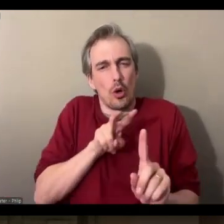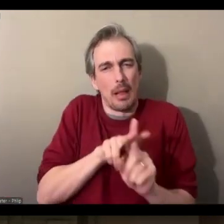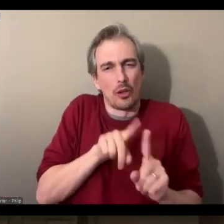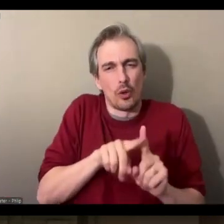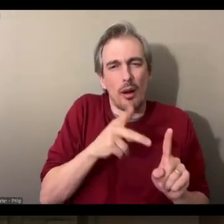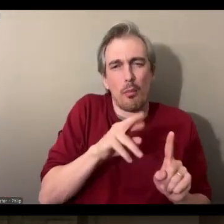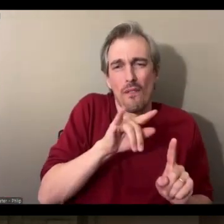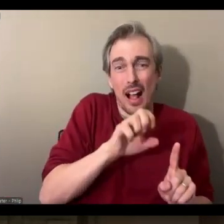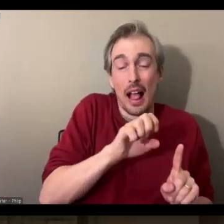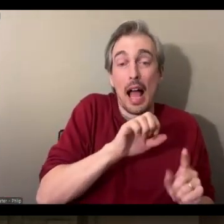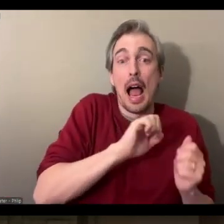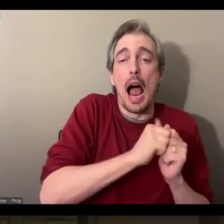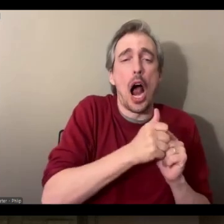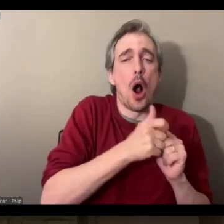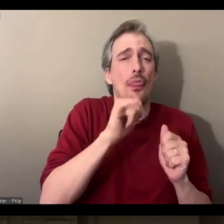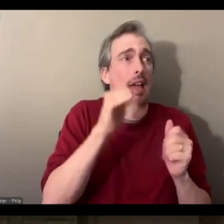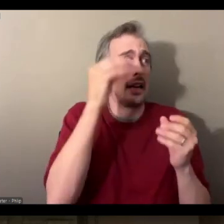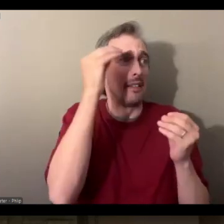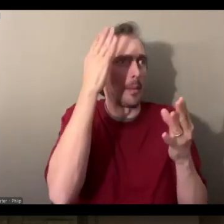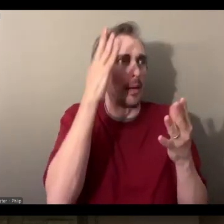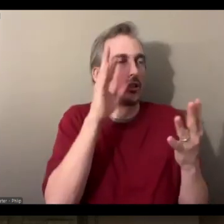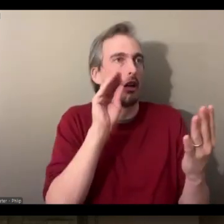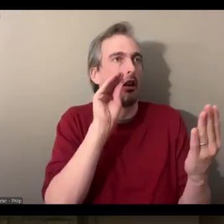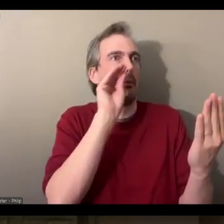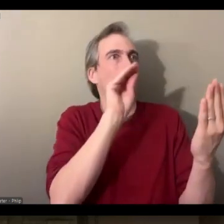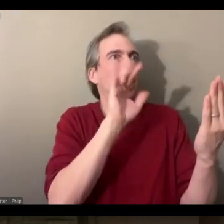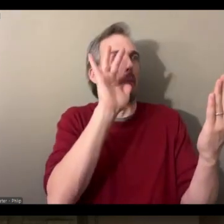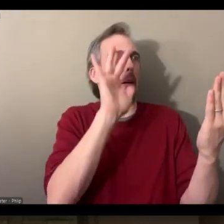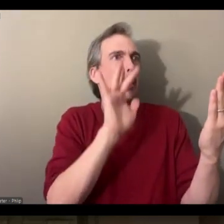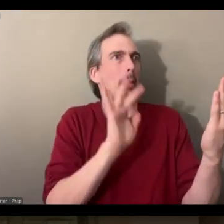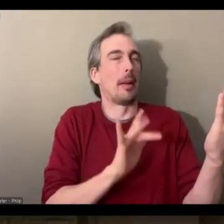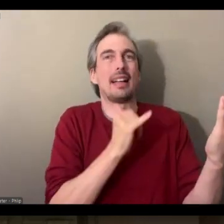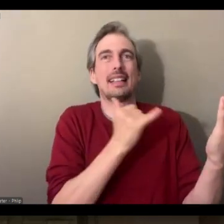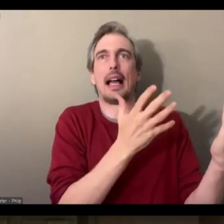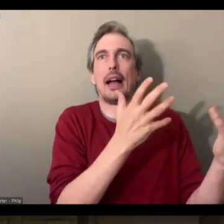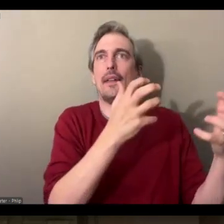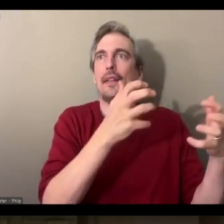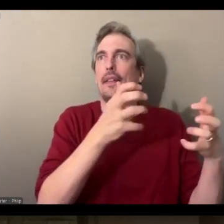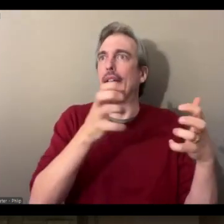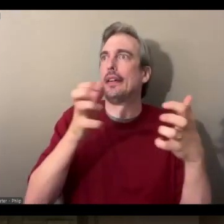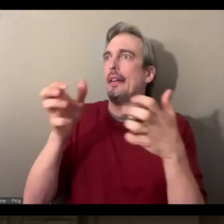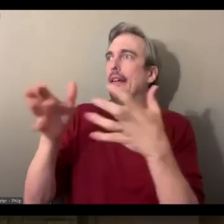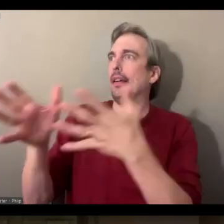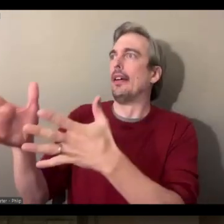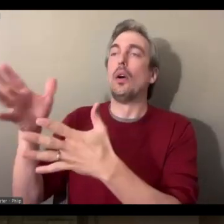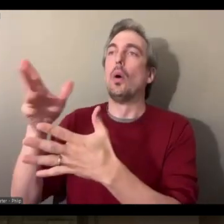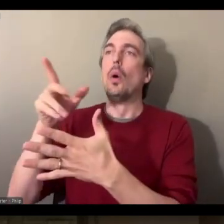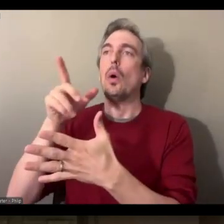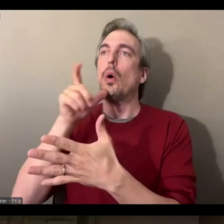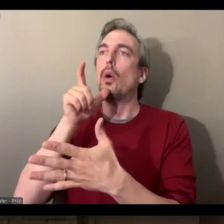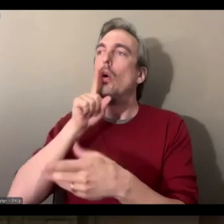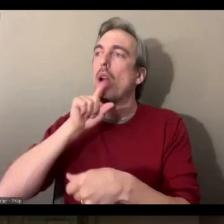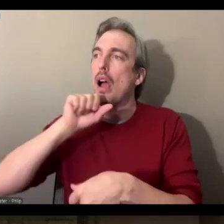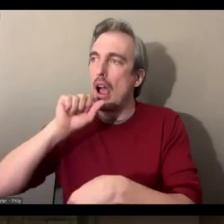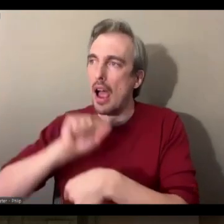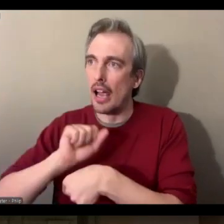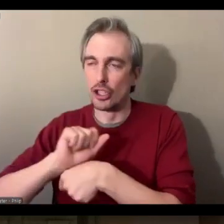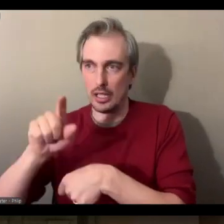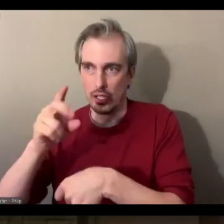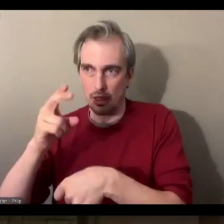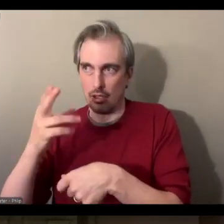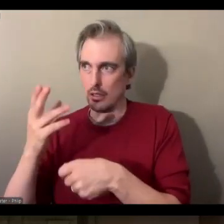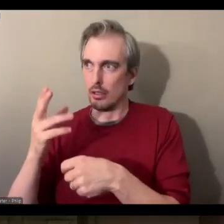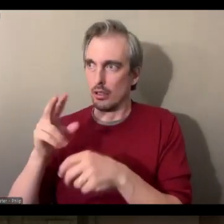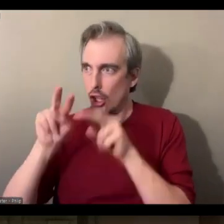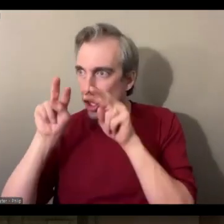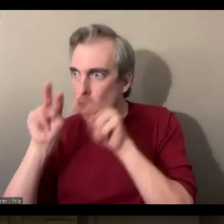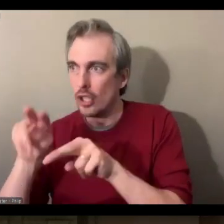that can be seen to some action that a visitor actually experiences is super crucial. Going back